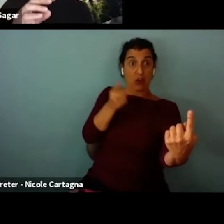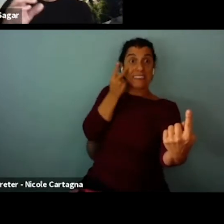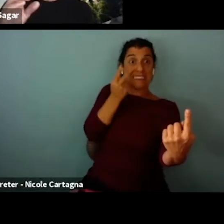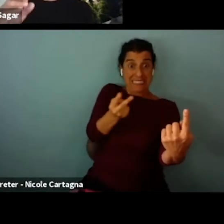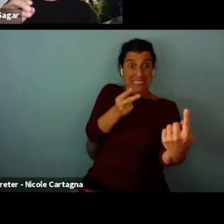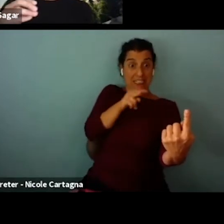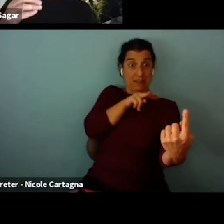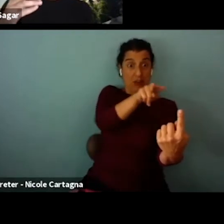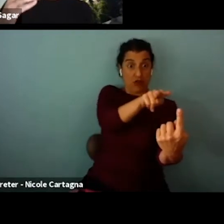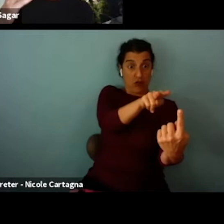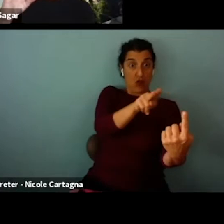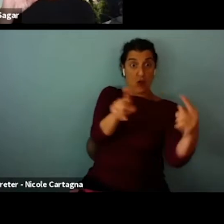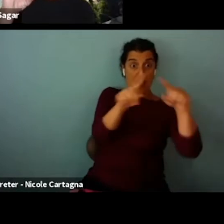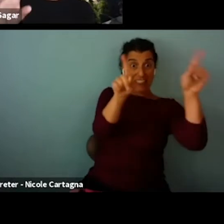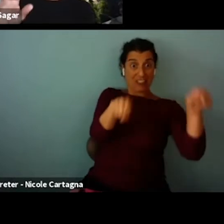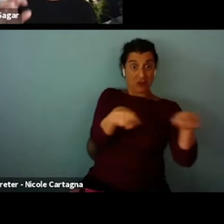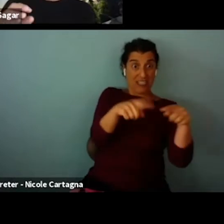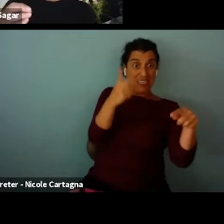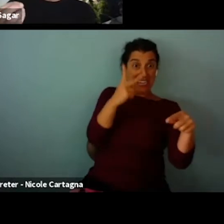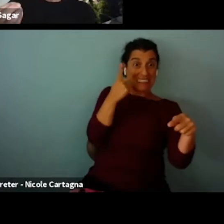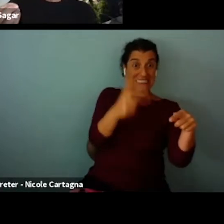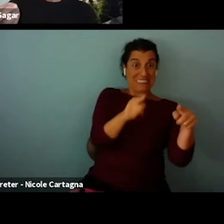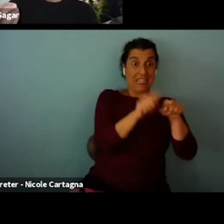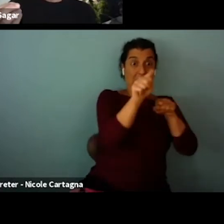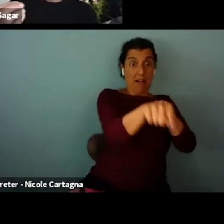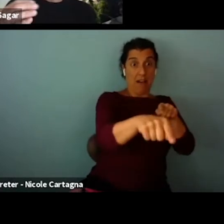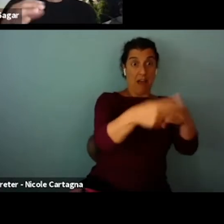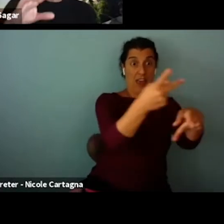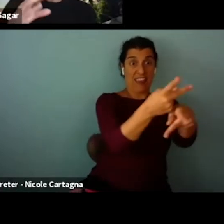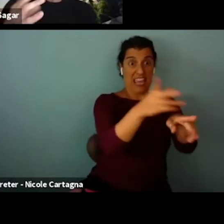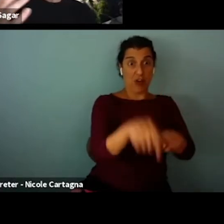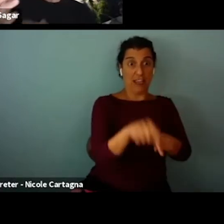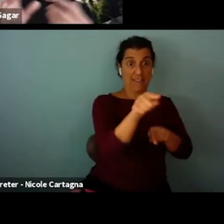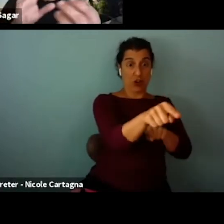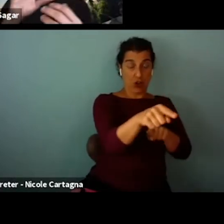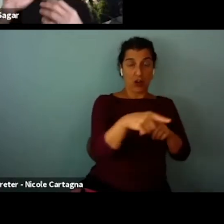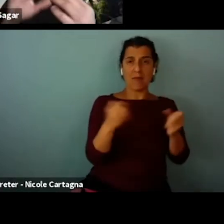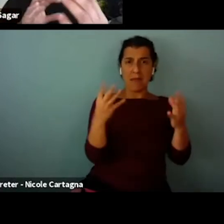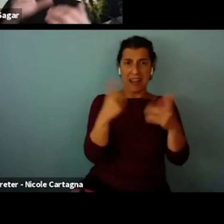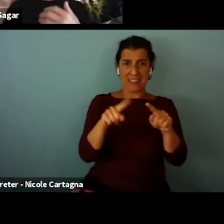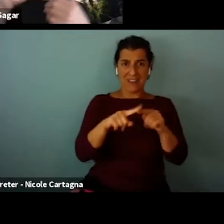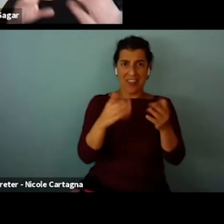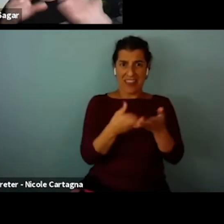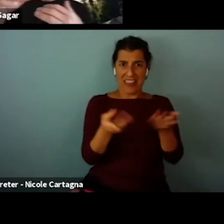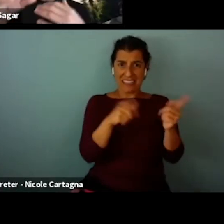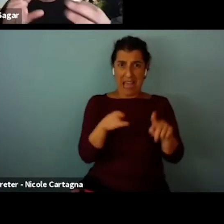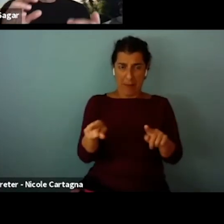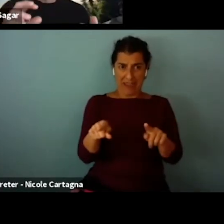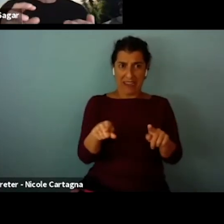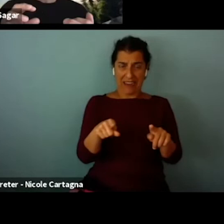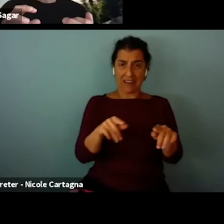and lots of things are happening here there's the synchrony of the interaction